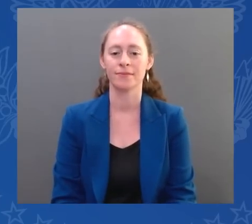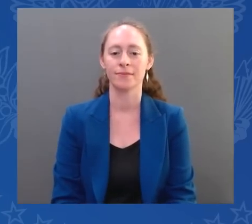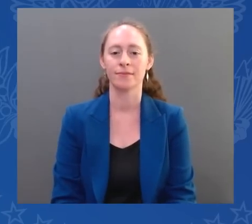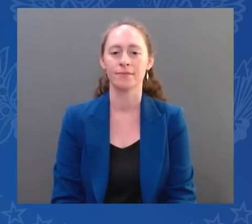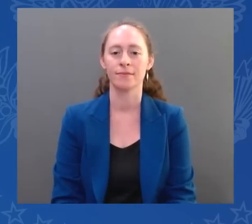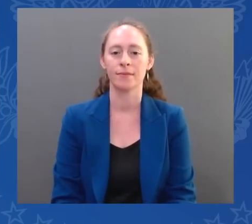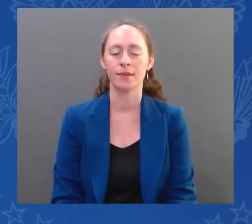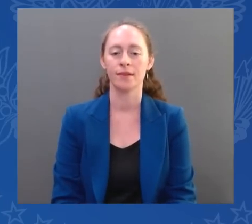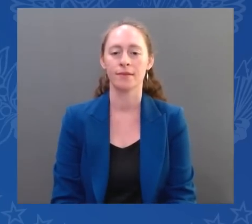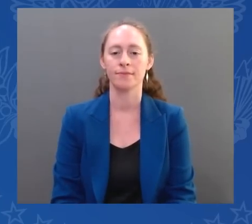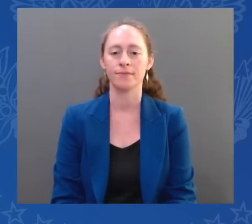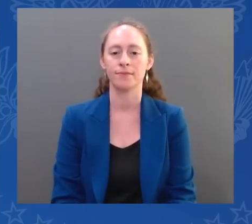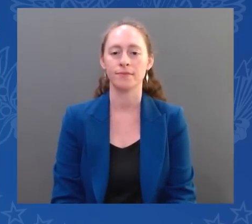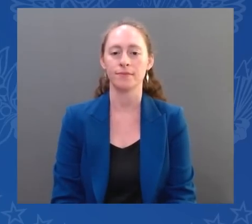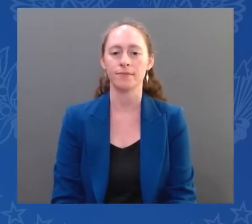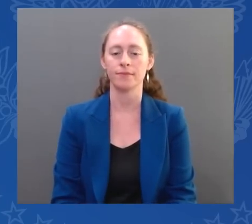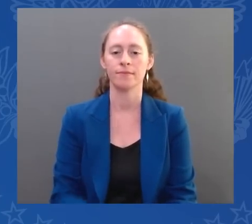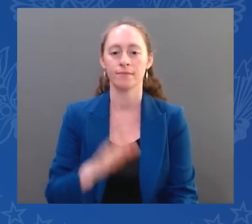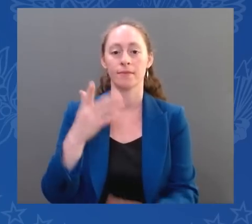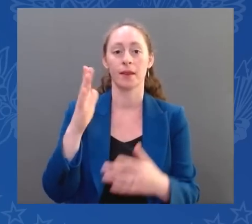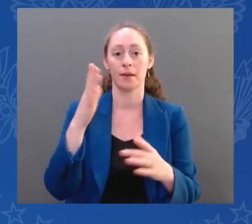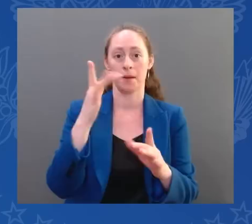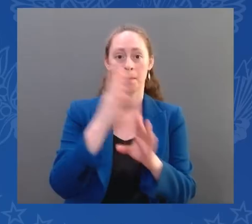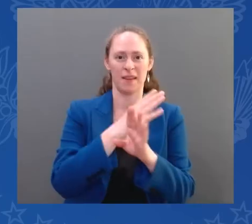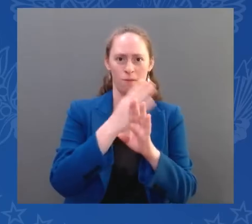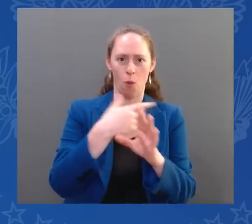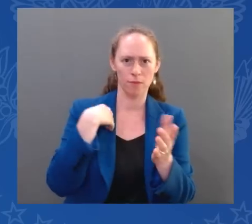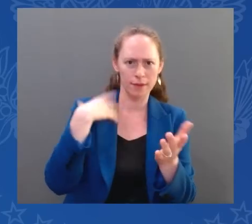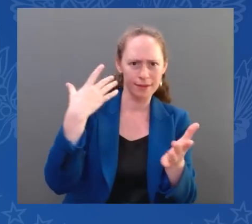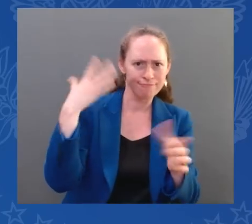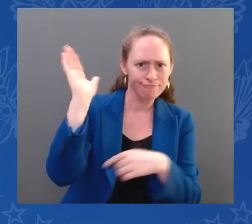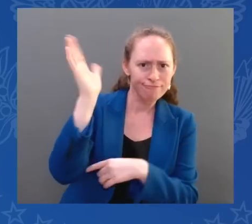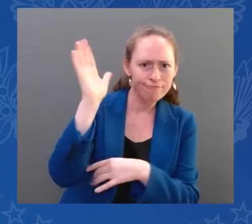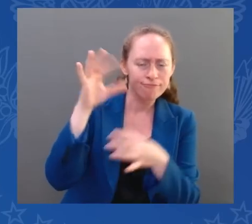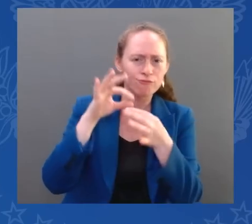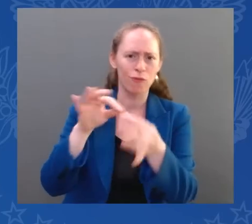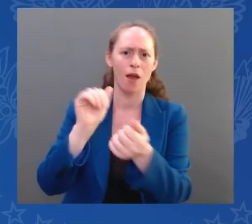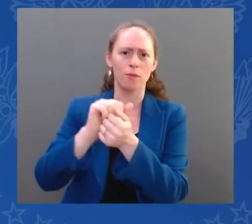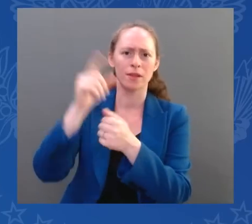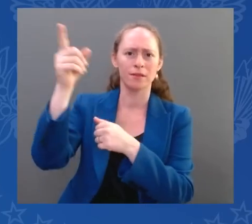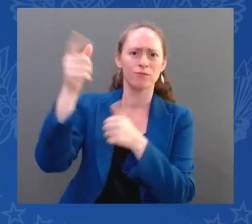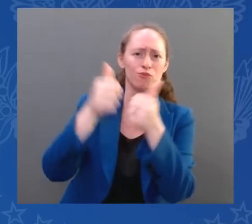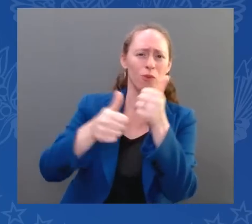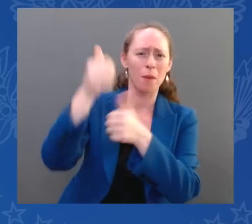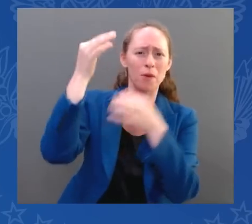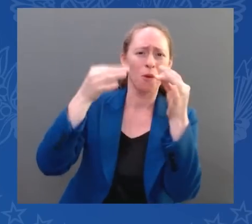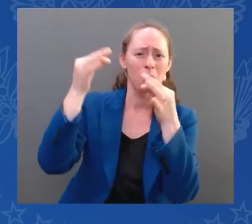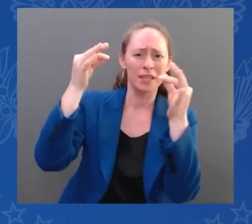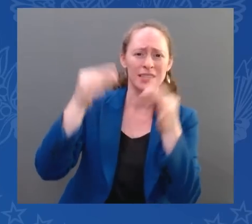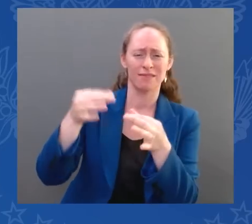overturning Roe, I want to comment on one piece of good news -- economic good news today.